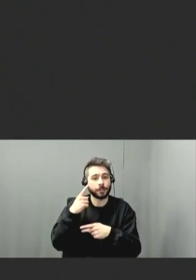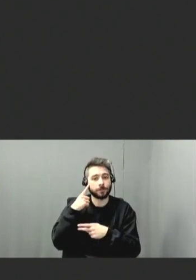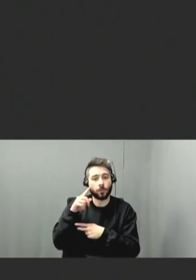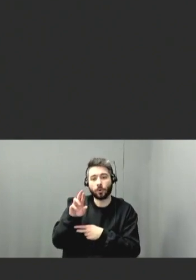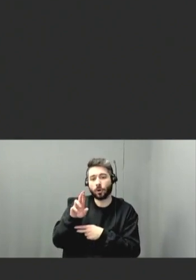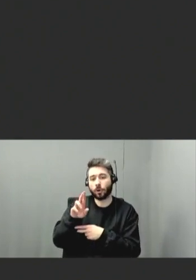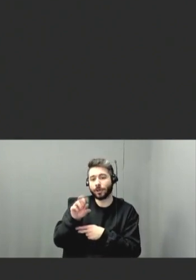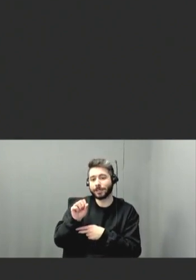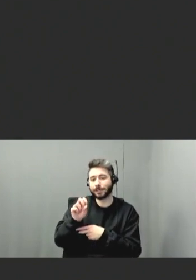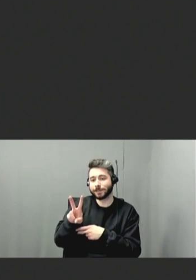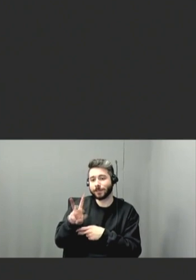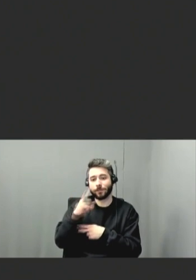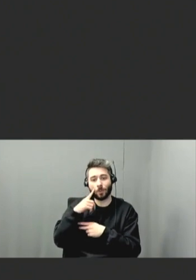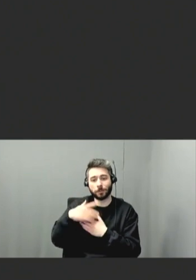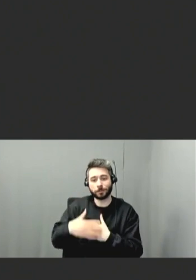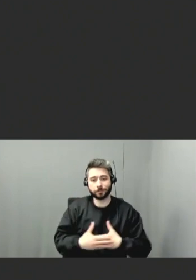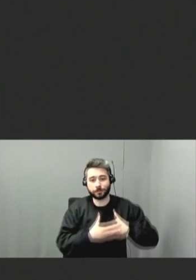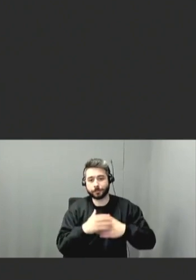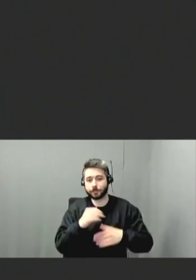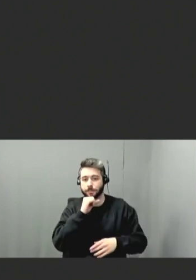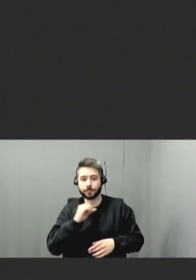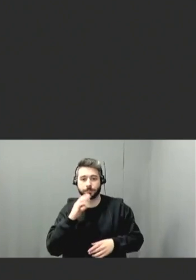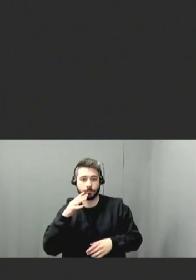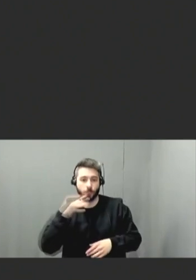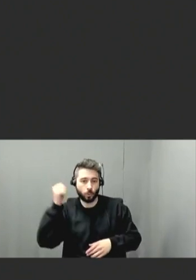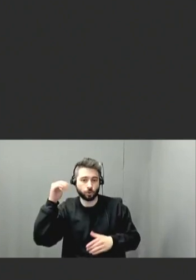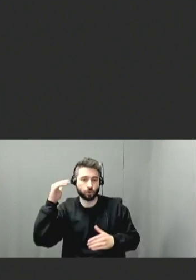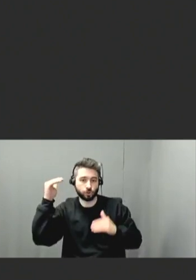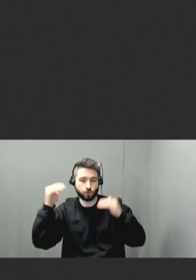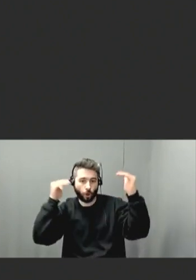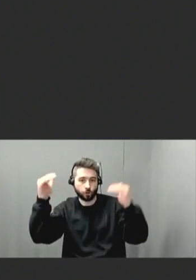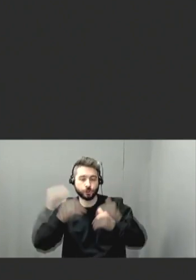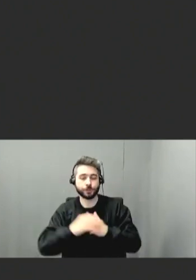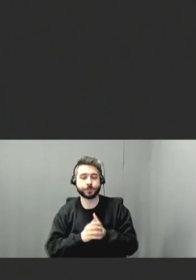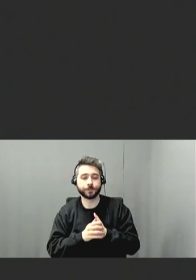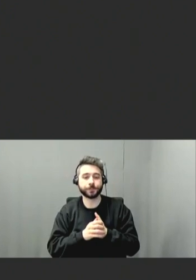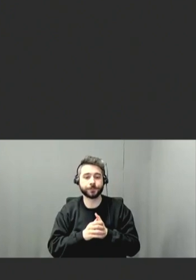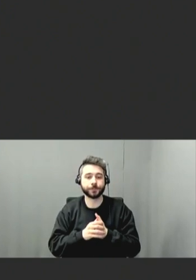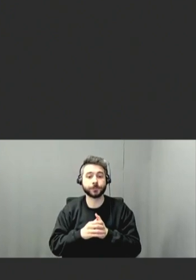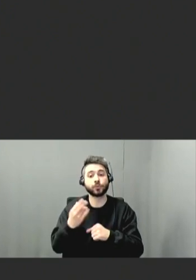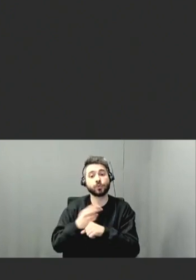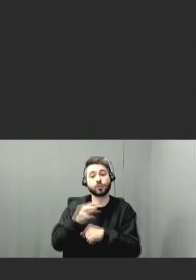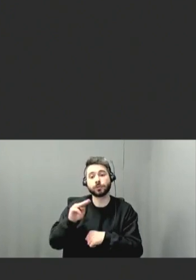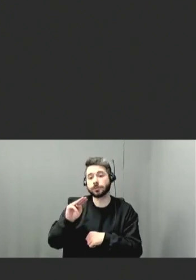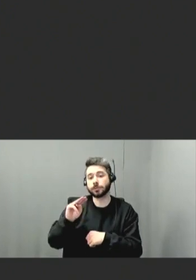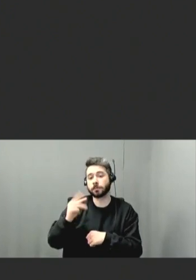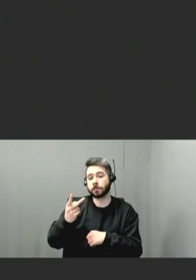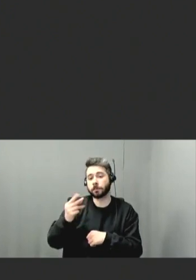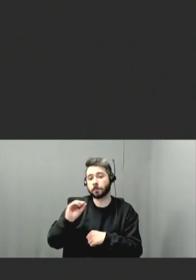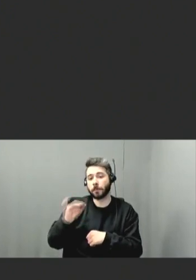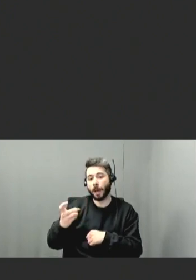both infants and older adults, and use of monkeypox vaccine for -- use of the JYNNEOS